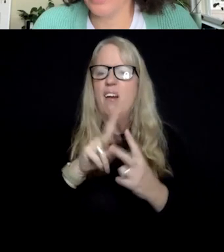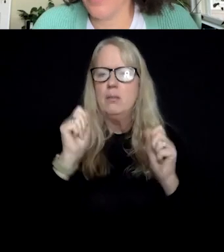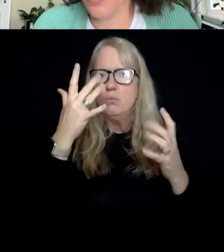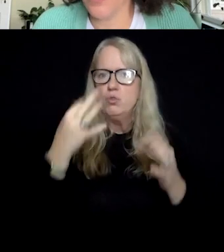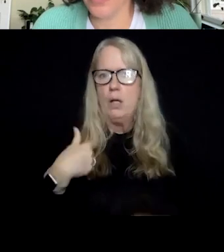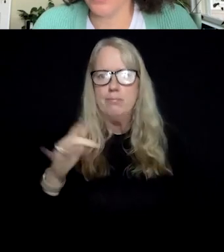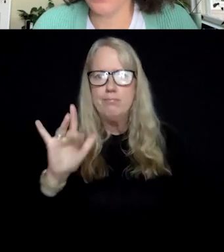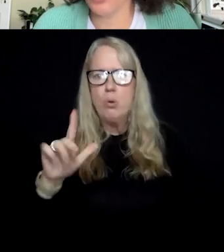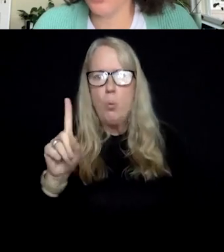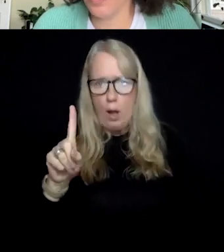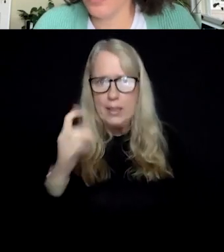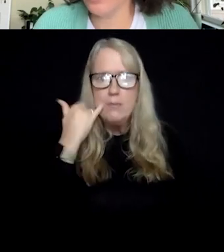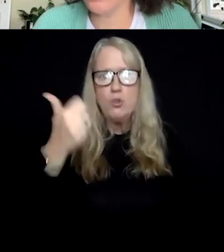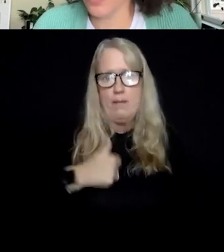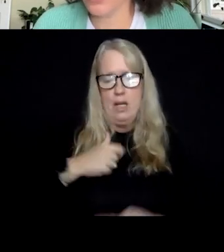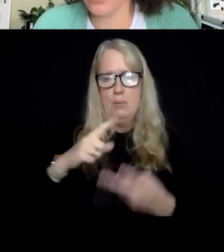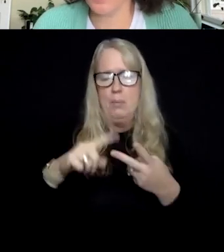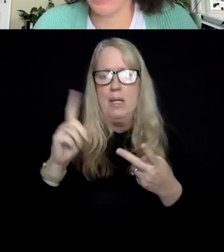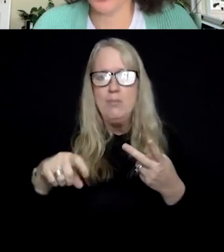ONE IF YOU ARE A VETERAN, TWO IF YOU NEED SERVICES IN SPANISH